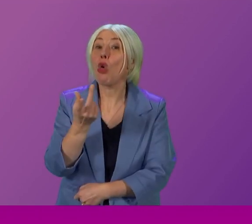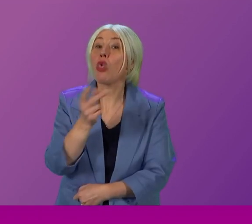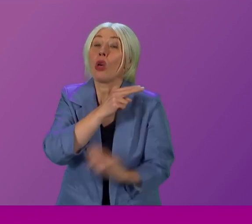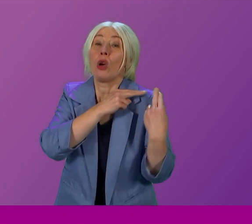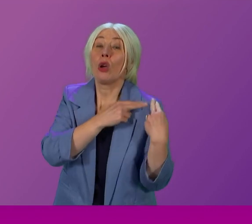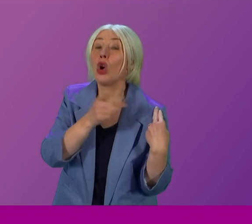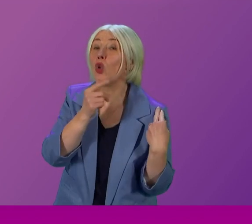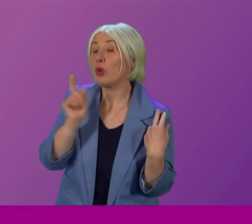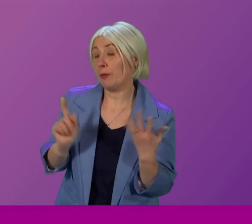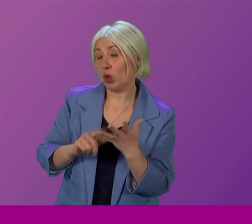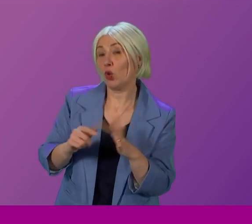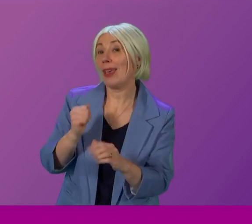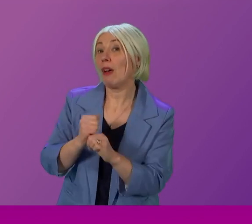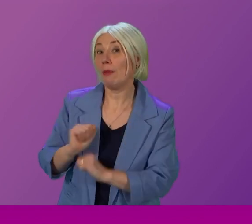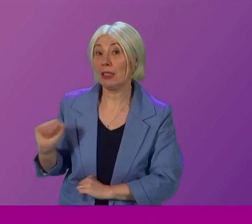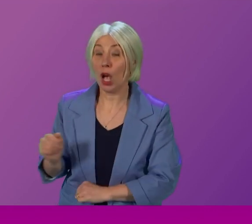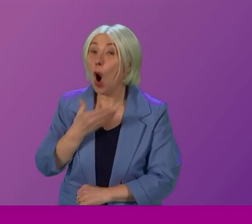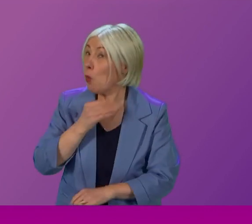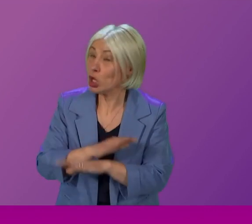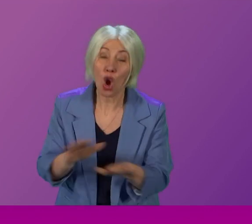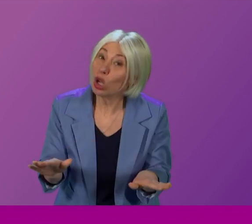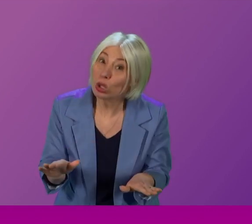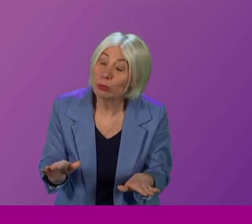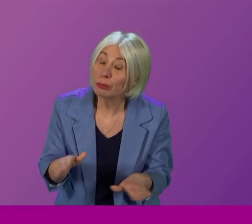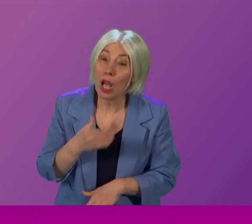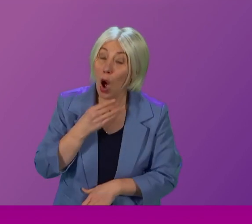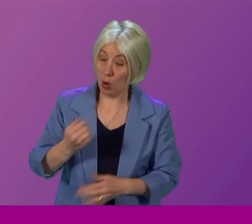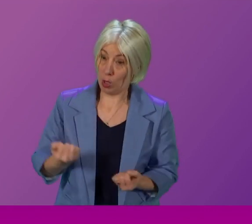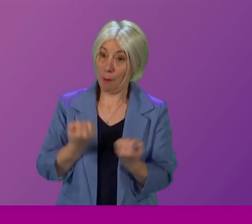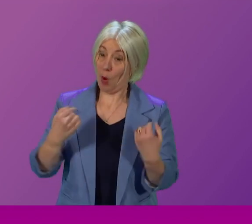to the UK Government. I wish that that was not the case and that we had those powers here in